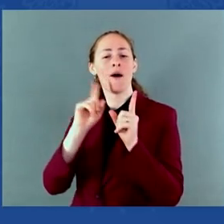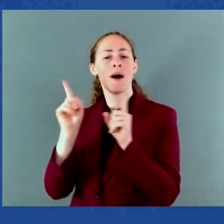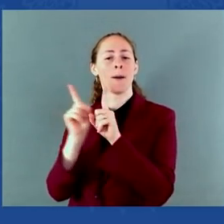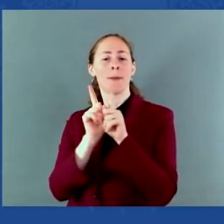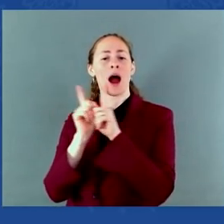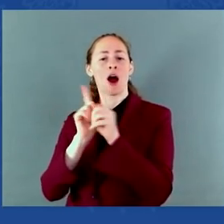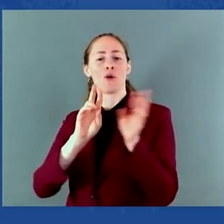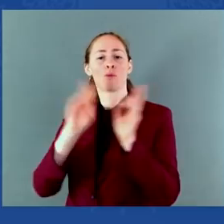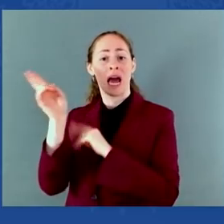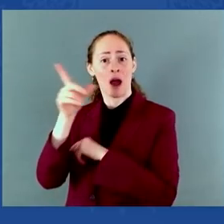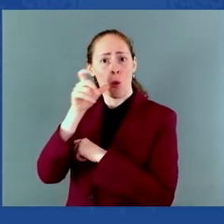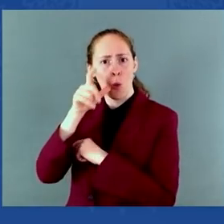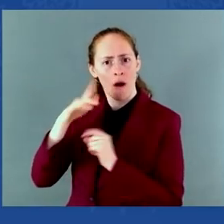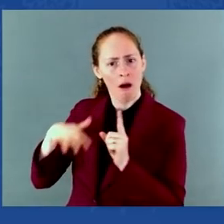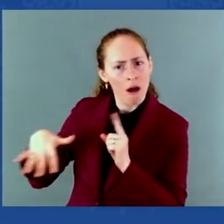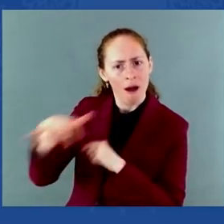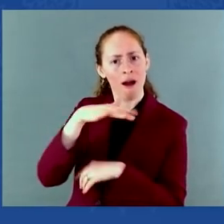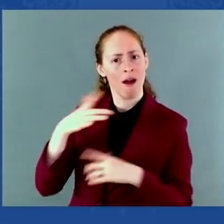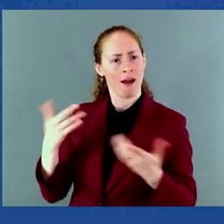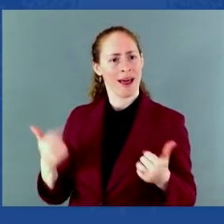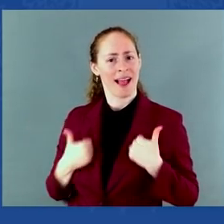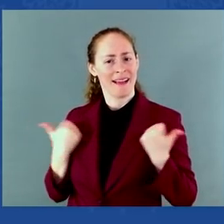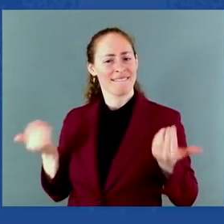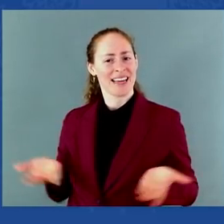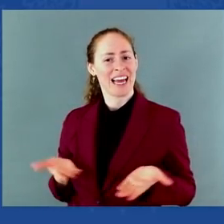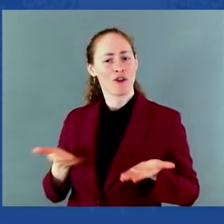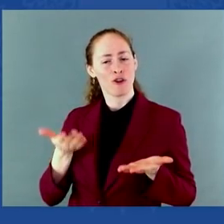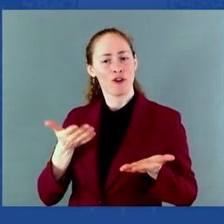And, folks, Annie Kuster is an old friend, and many times --